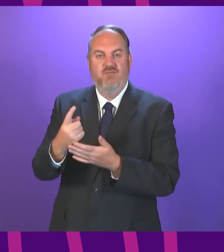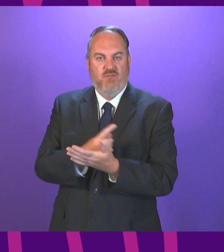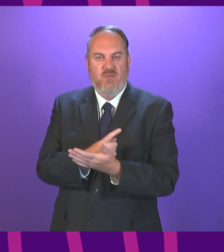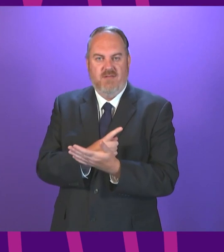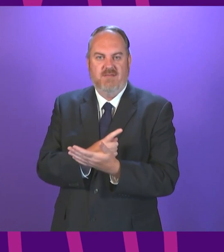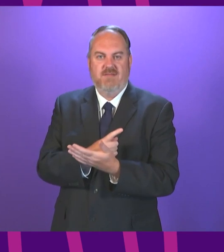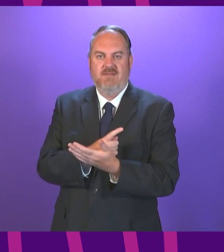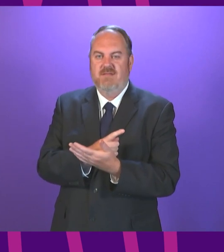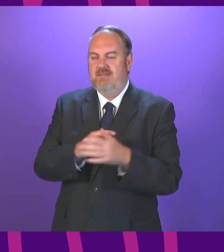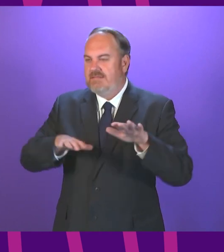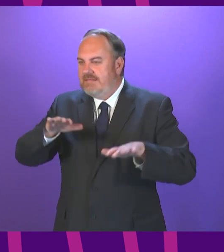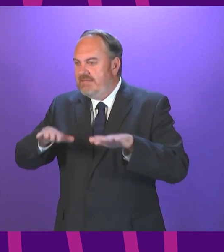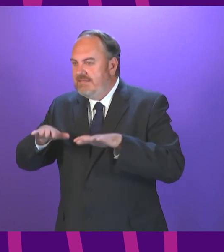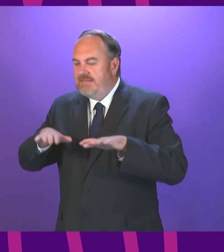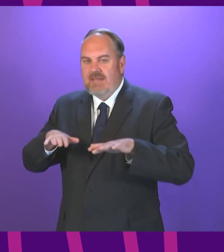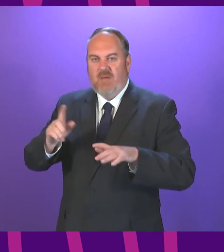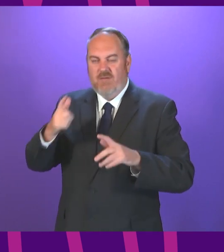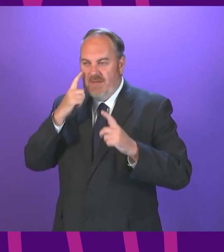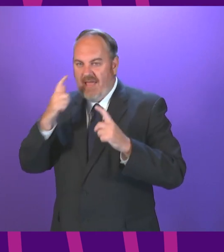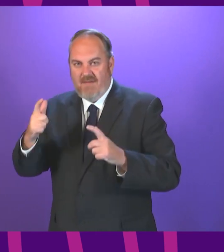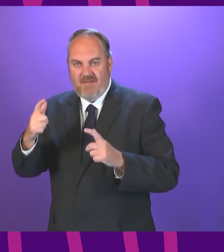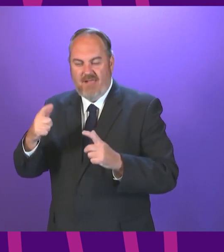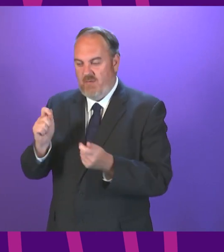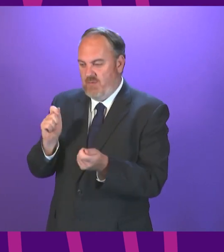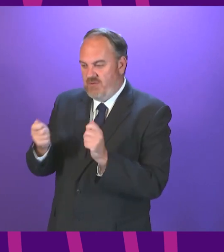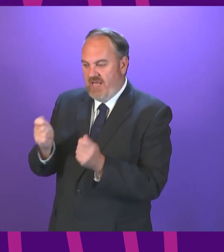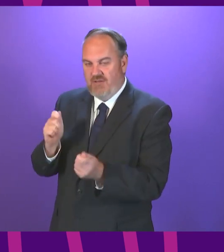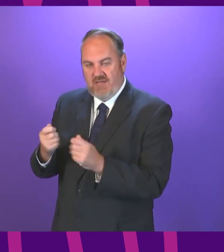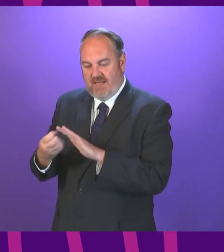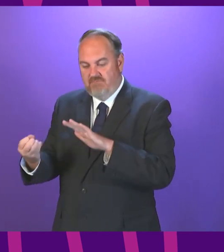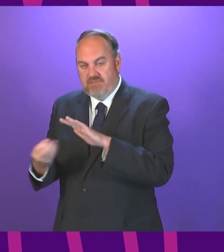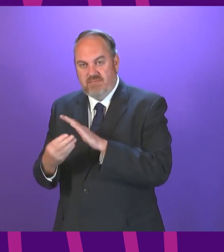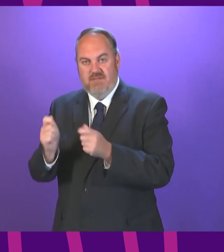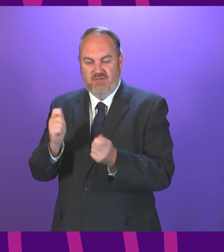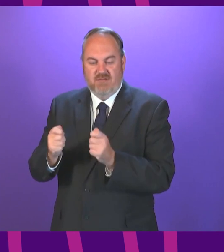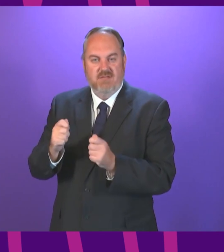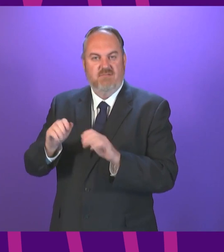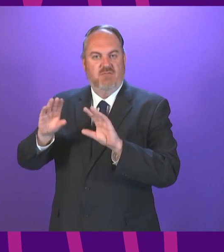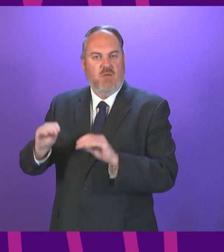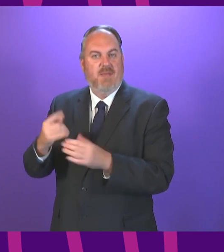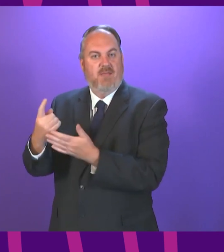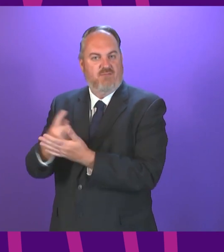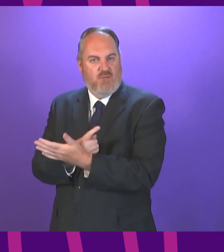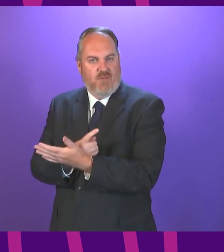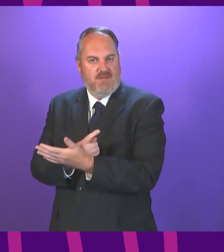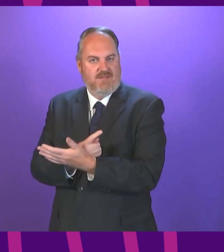not easing up faster than is sensible, given the current situation that we face. Full details of